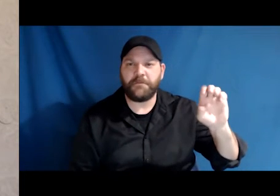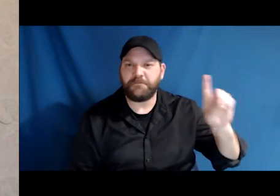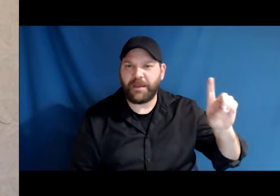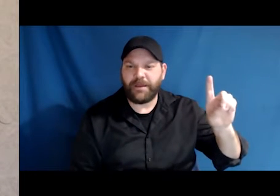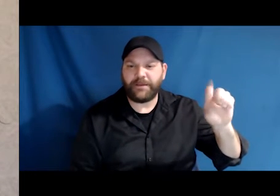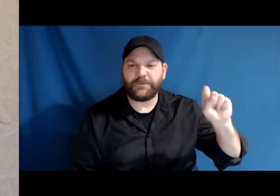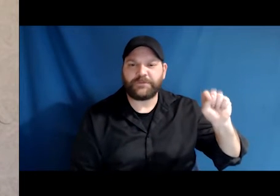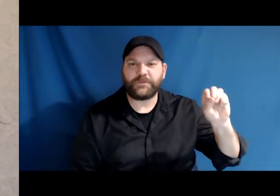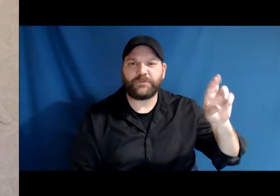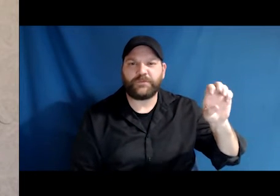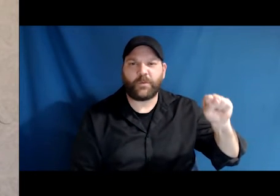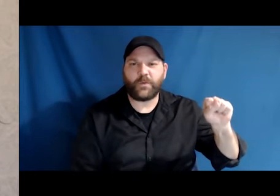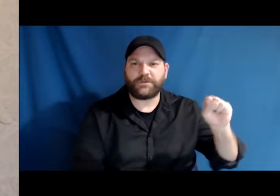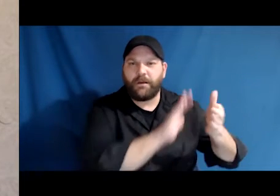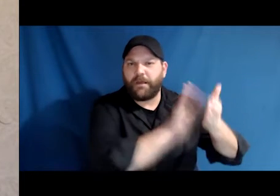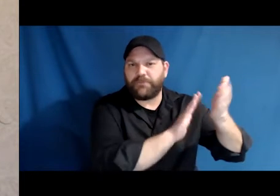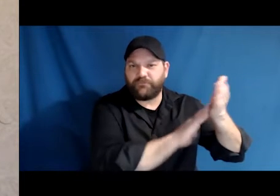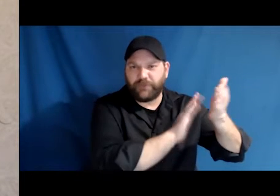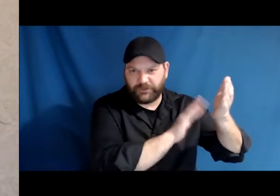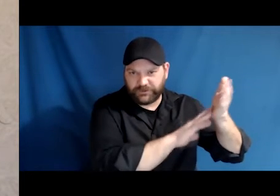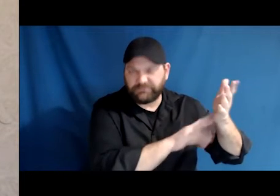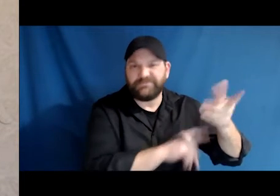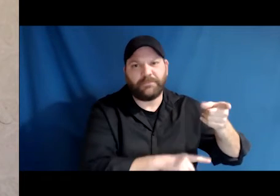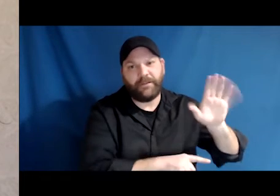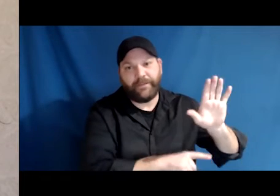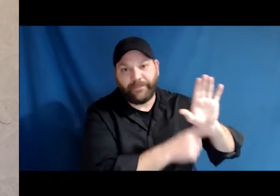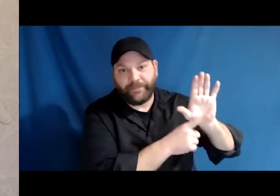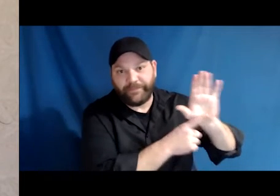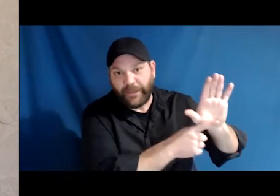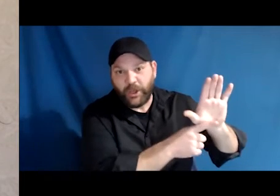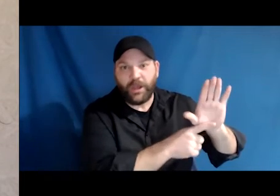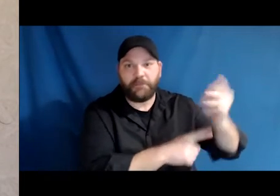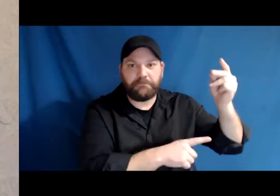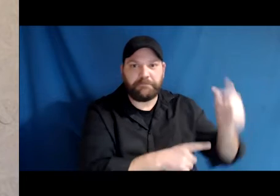for their outstanding efforts in supporting immediate needs resulting from the pandemic.